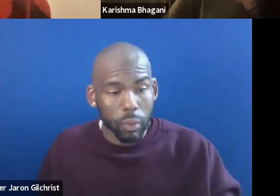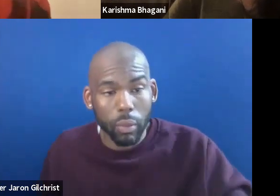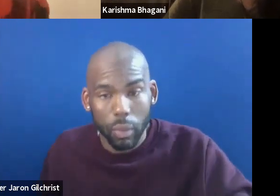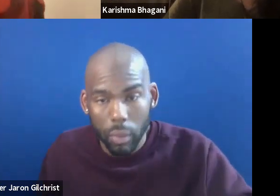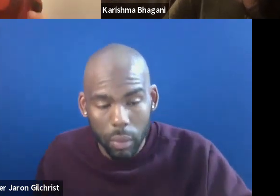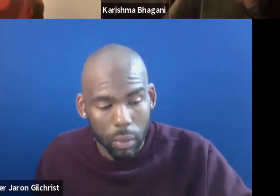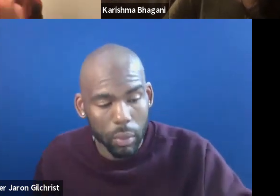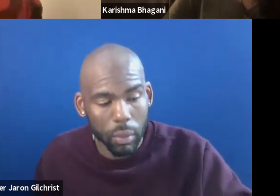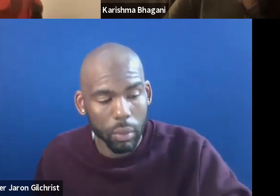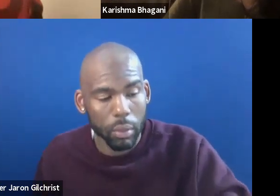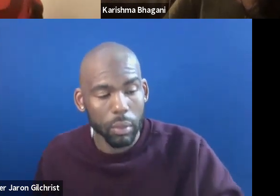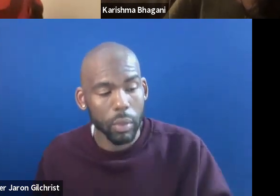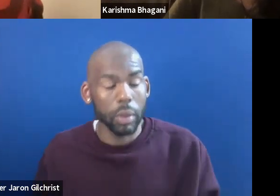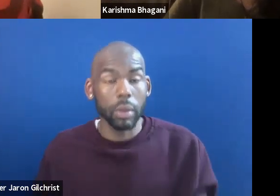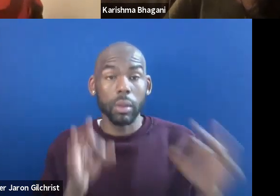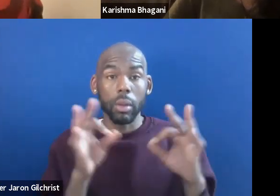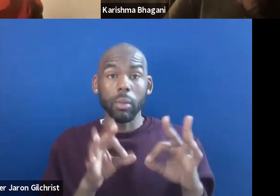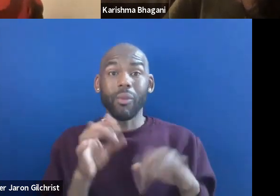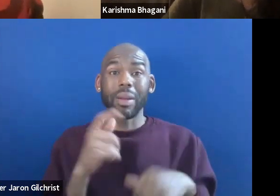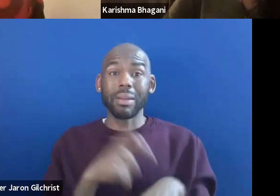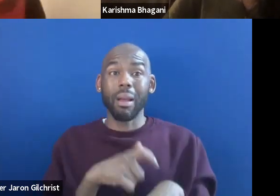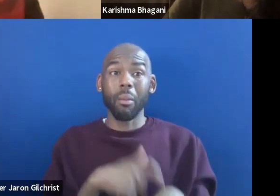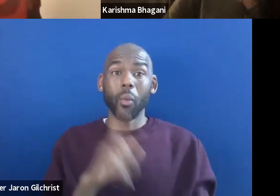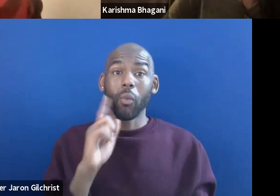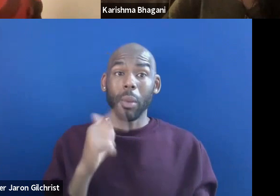So it was the perfect time for me where everyone